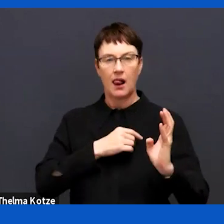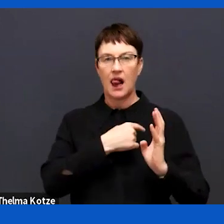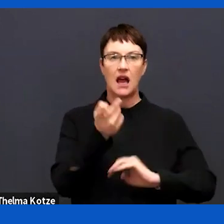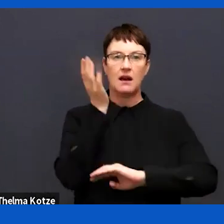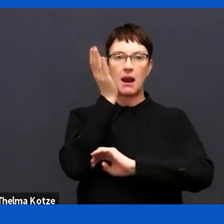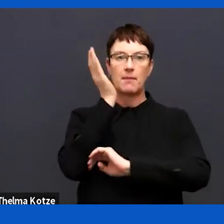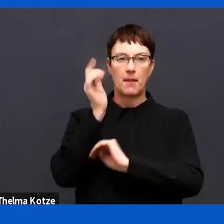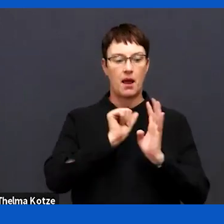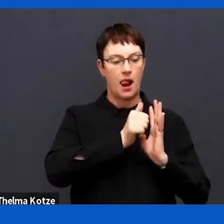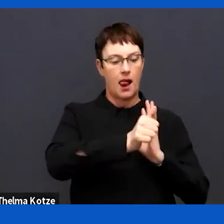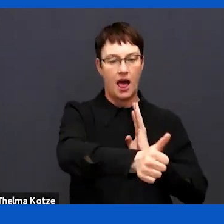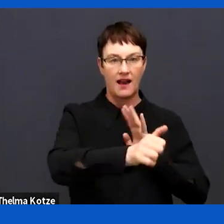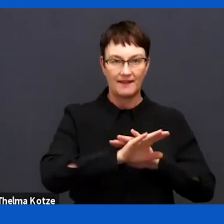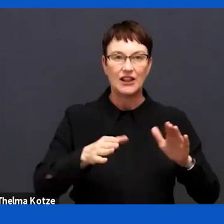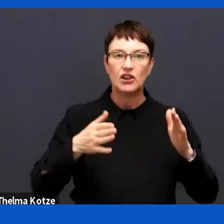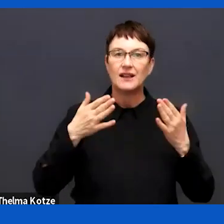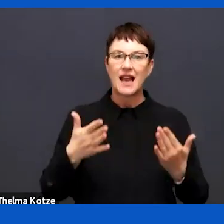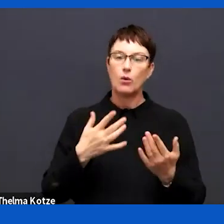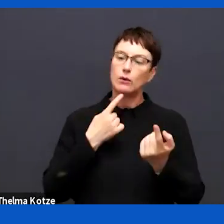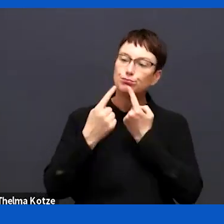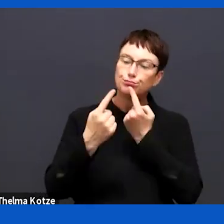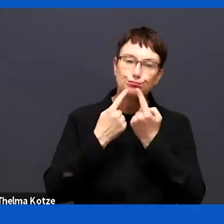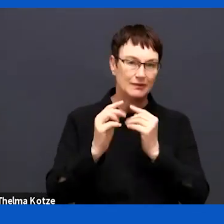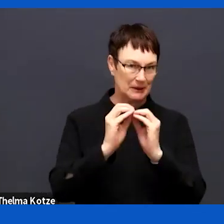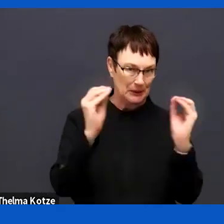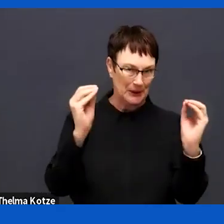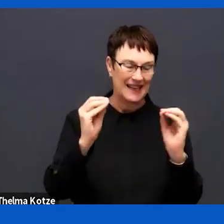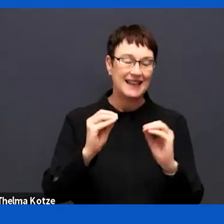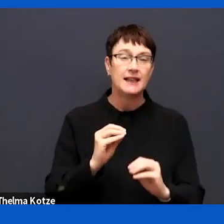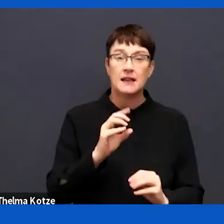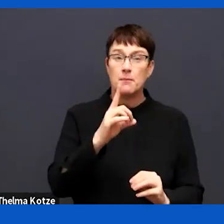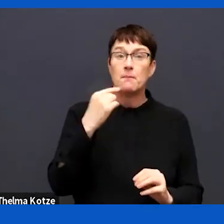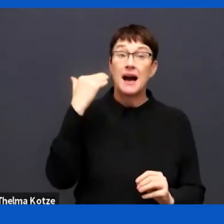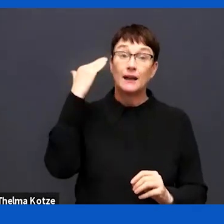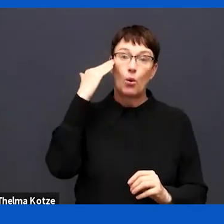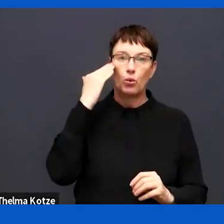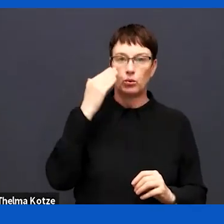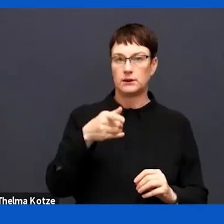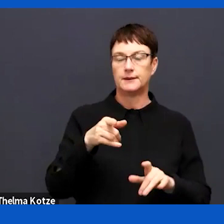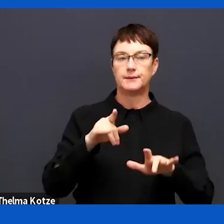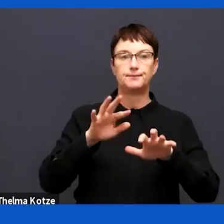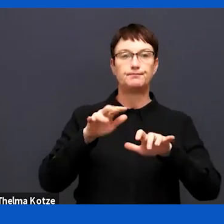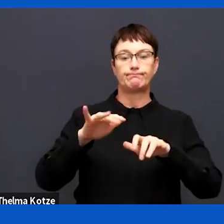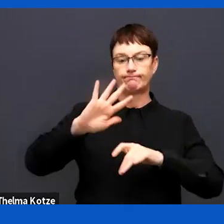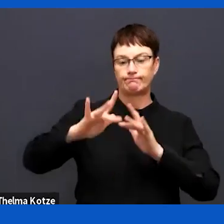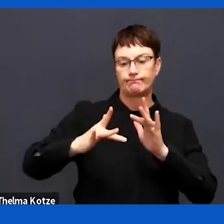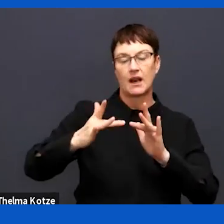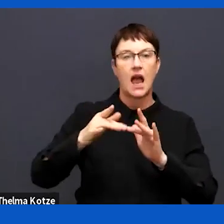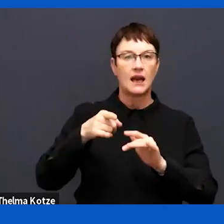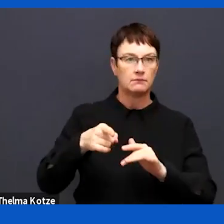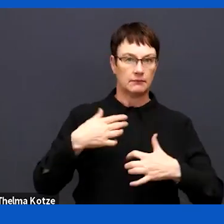the discussion on the online part of this was very interesting. So I look forward to hearing